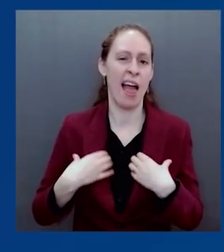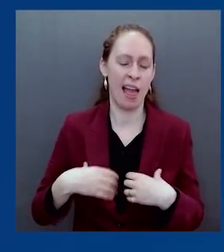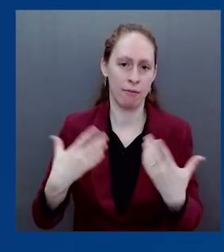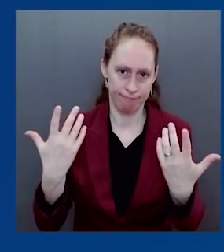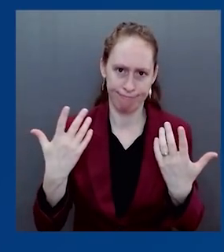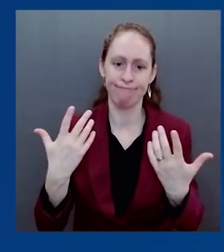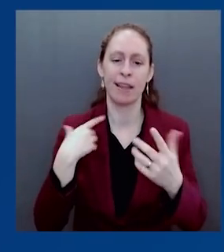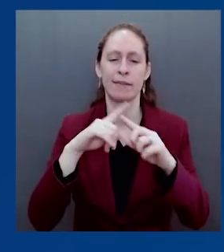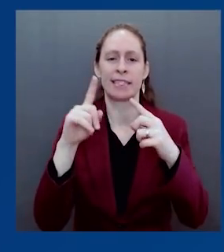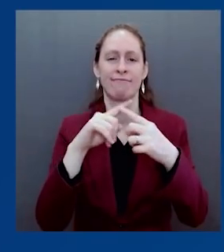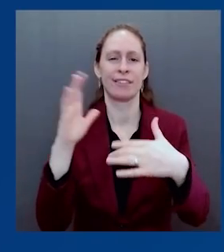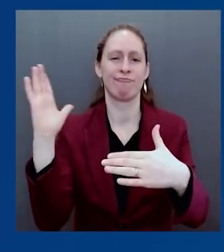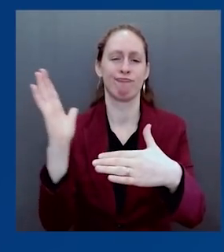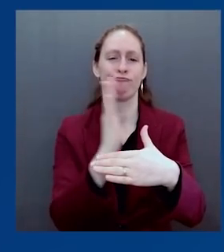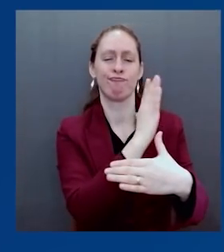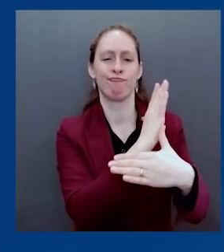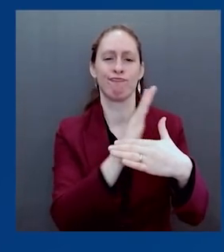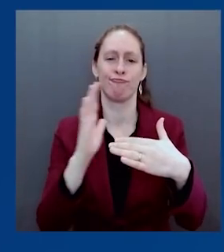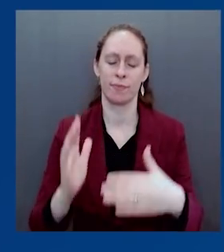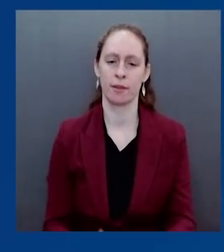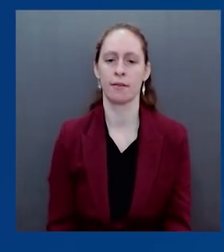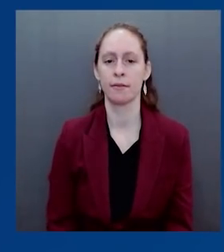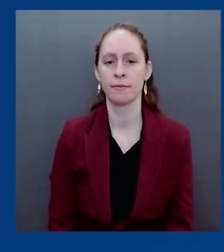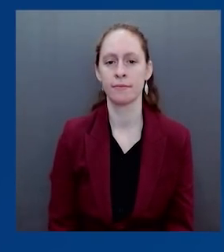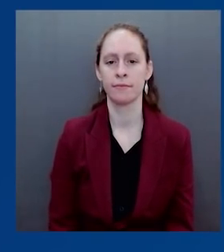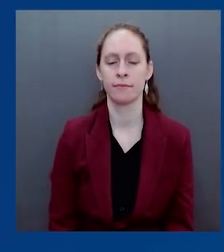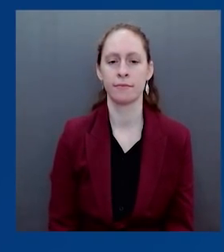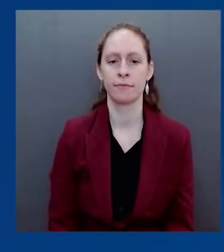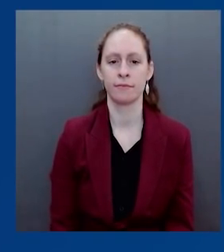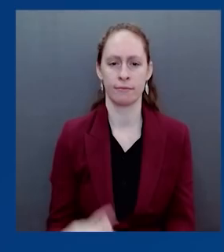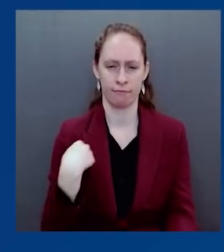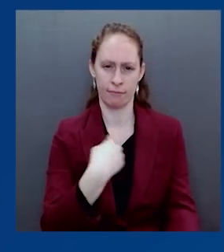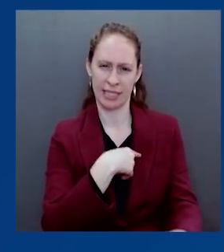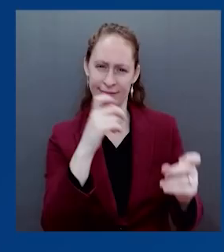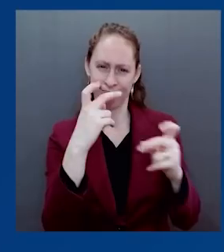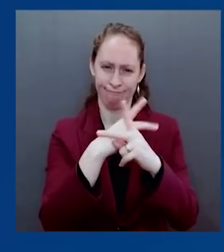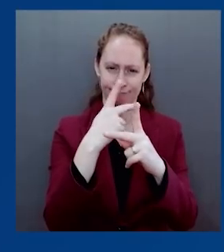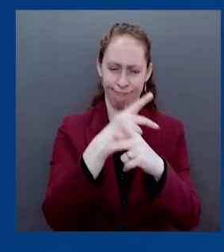with moderating the host response. Next slide.